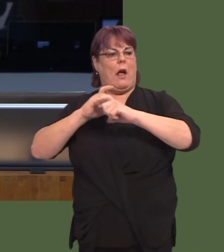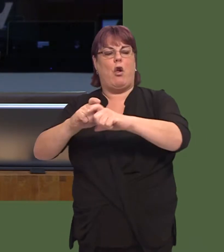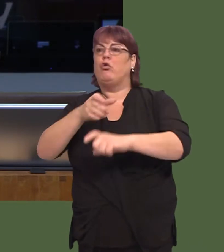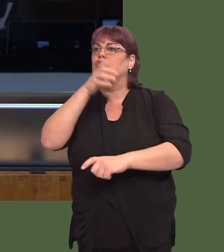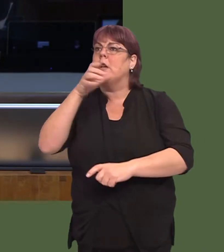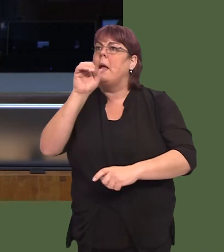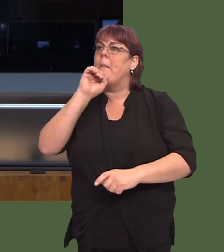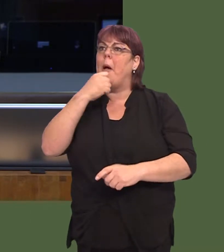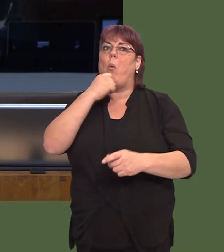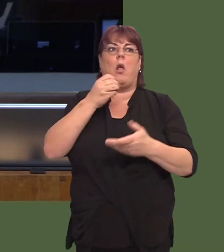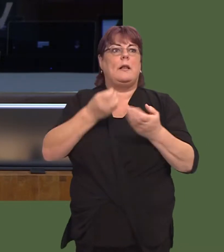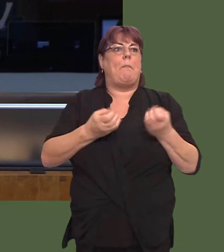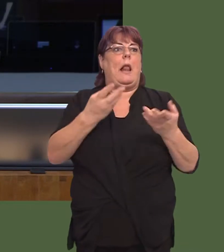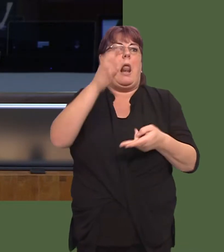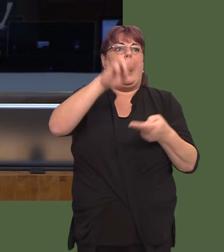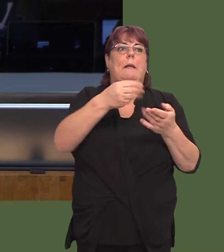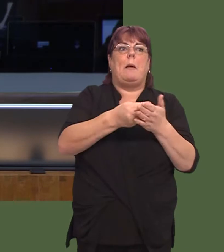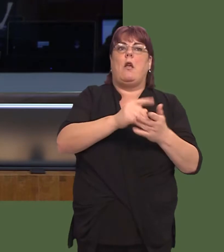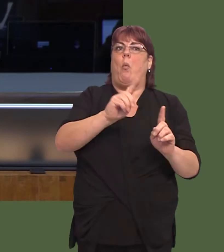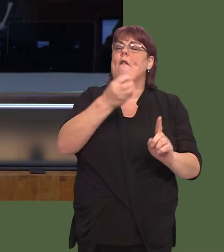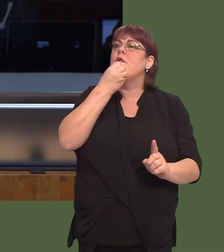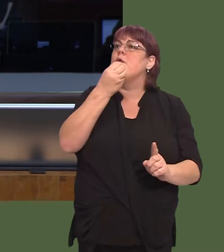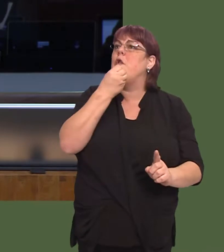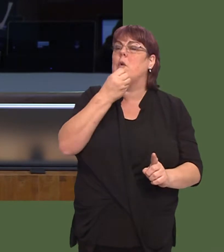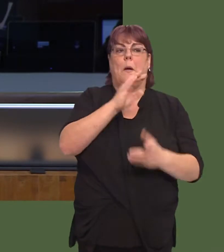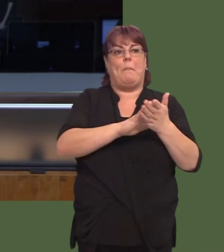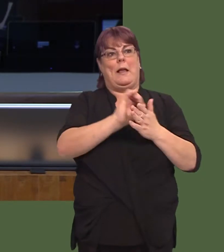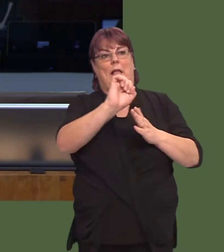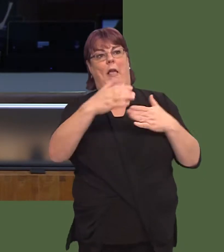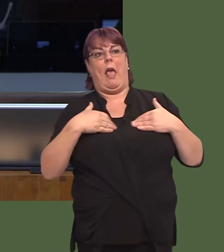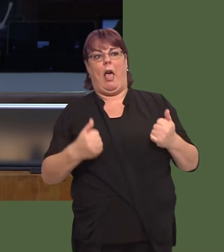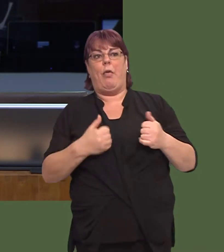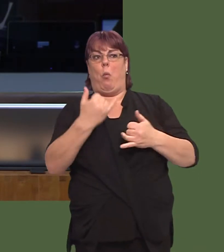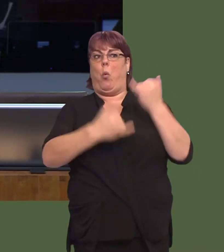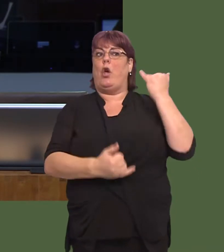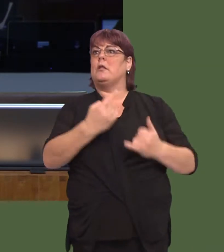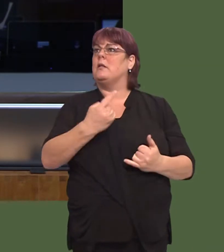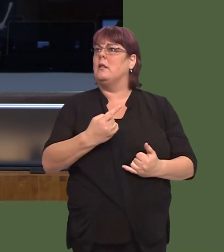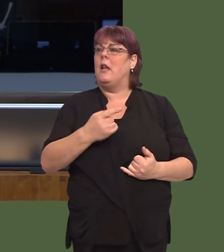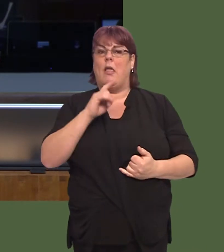So, in other dietary respects, their health is going to suffer. This will have no positive impact whatsoever.